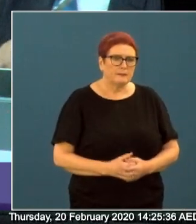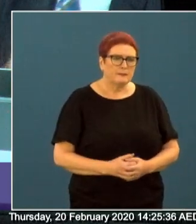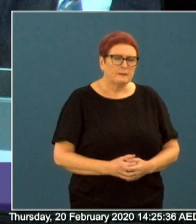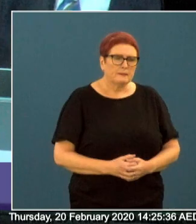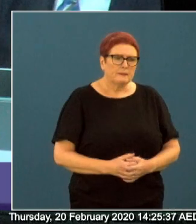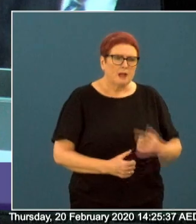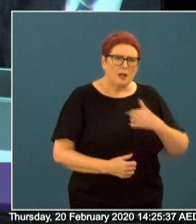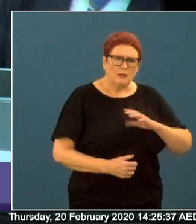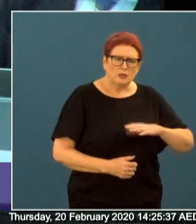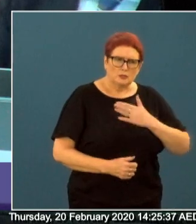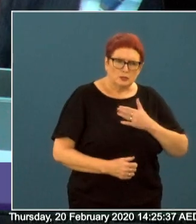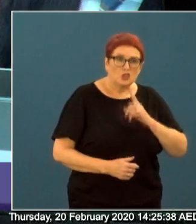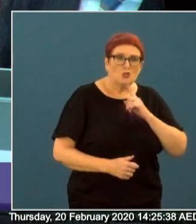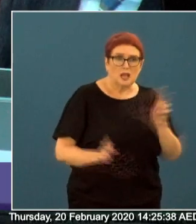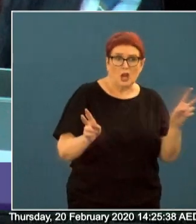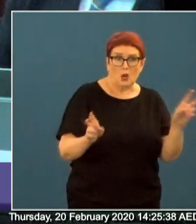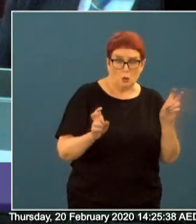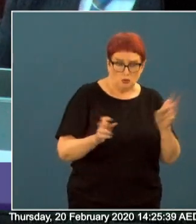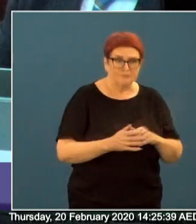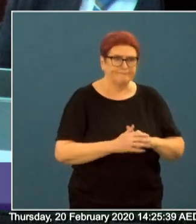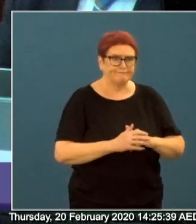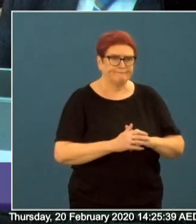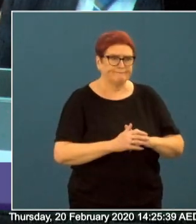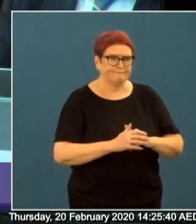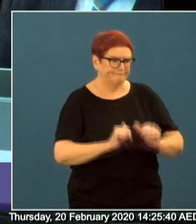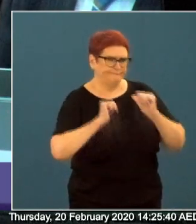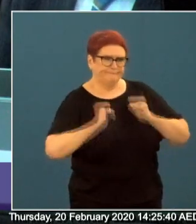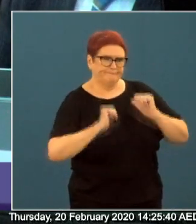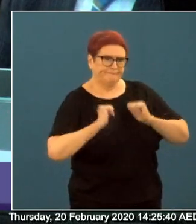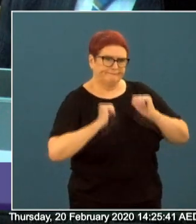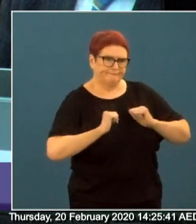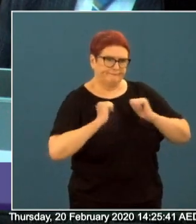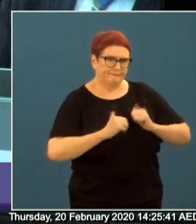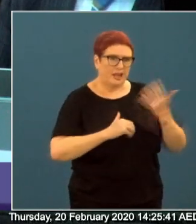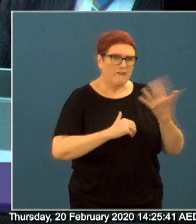Despite training 15 new subspecialty psychiatrists in New South Wales